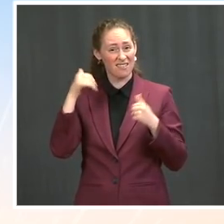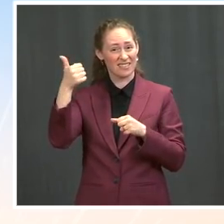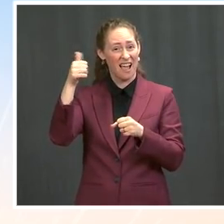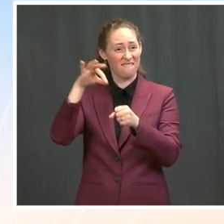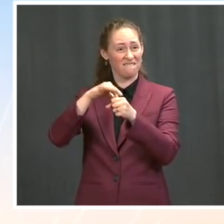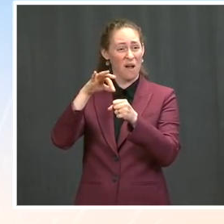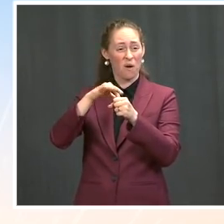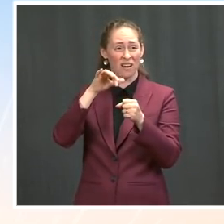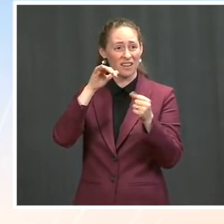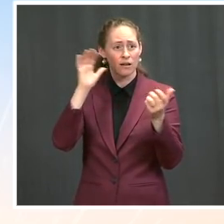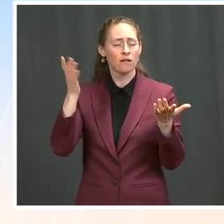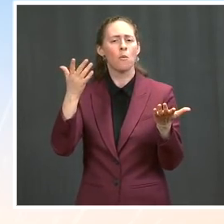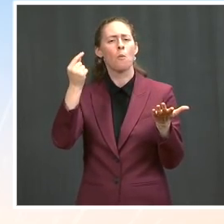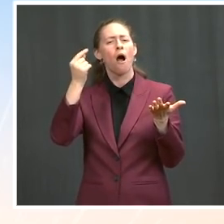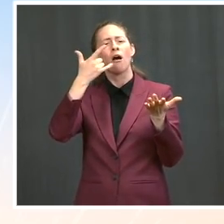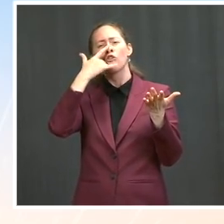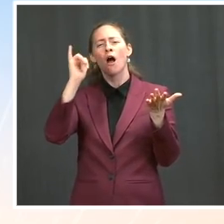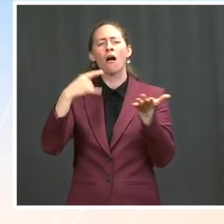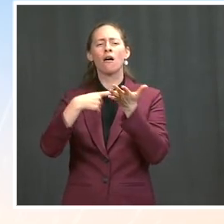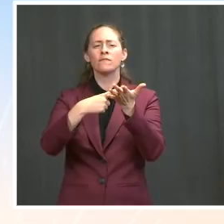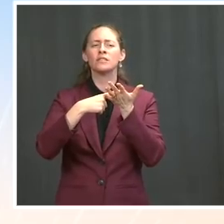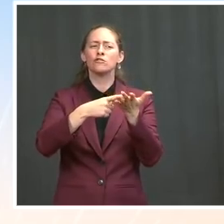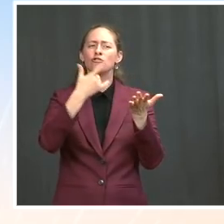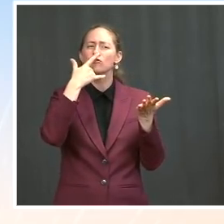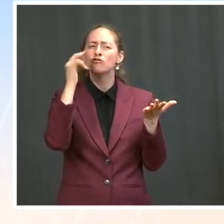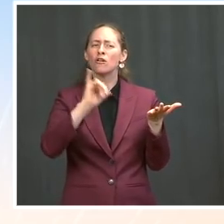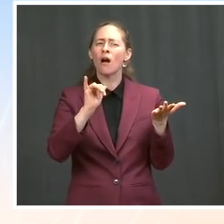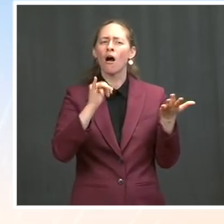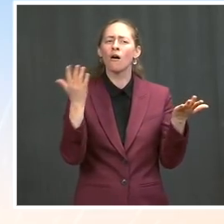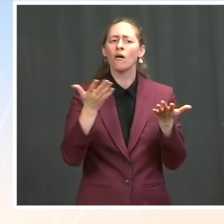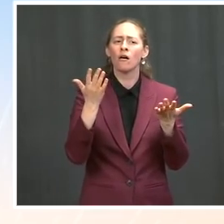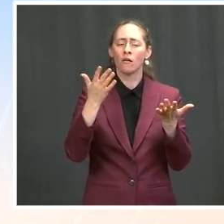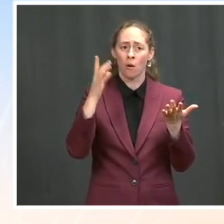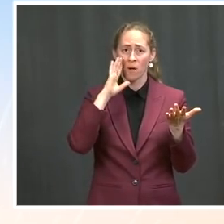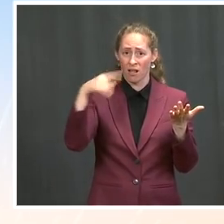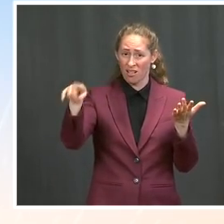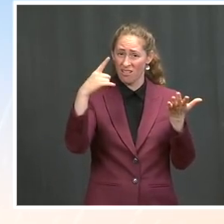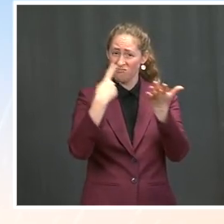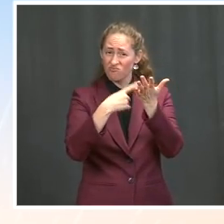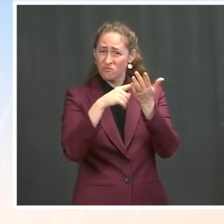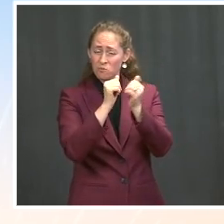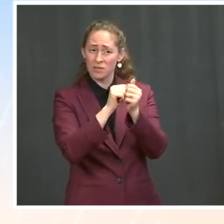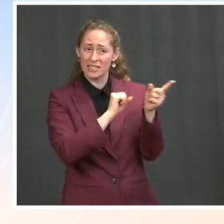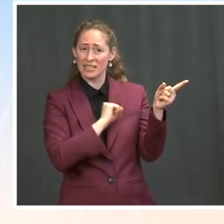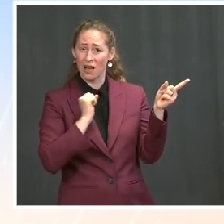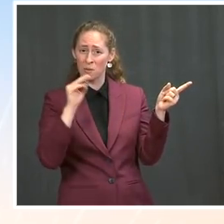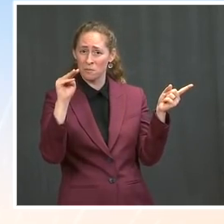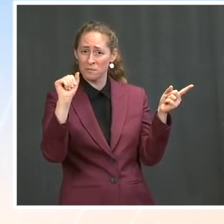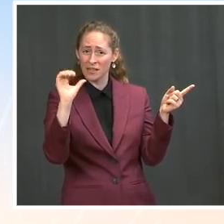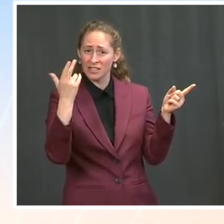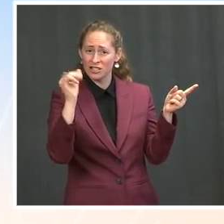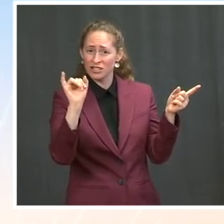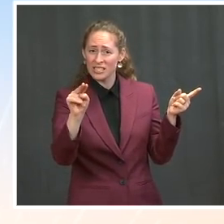Are you having conversations with Senator Manchin and others about possibly making changes to the filibuster,